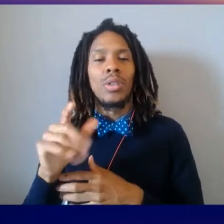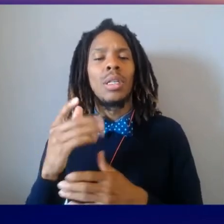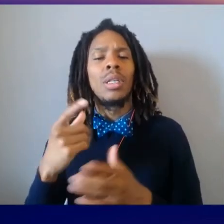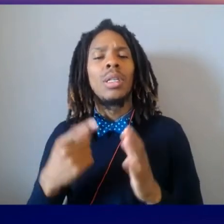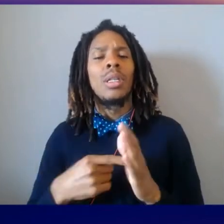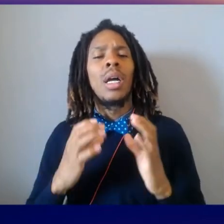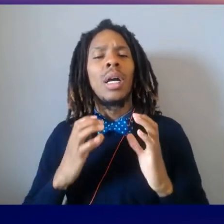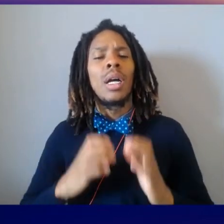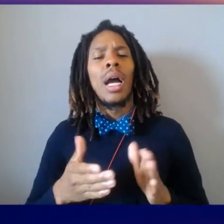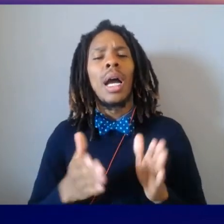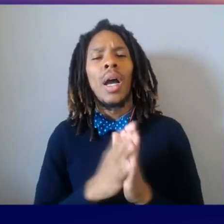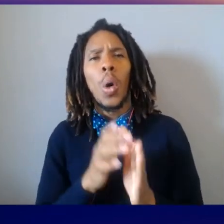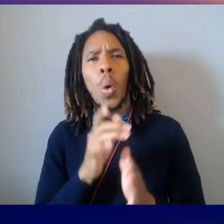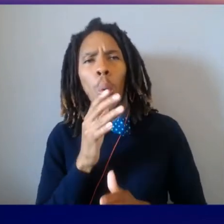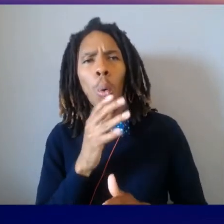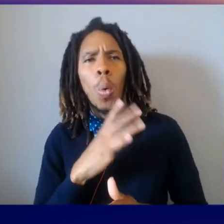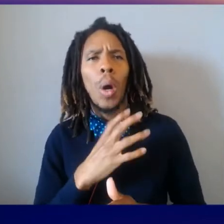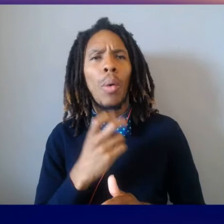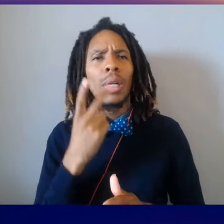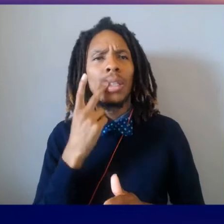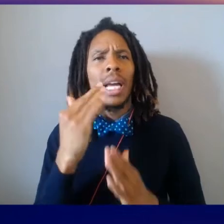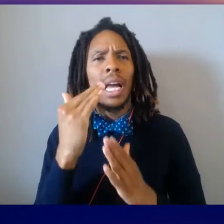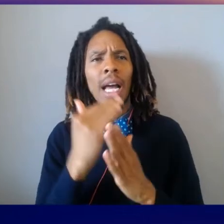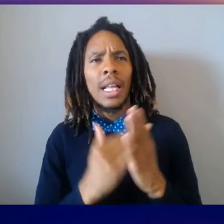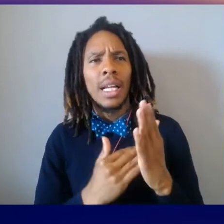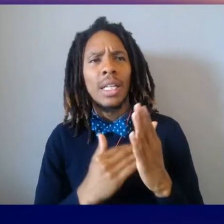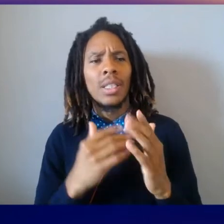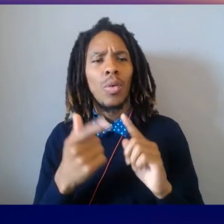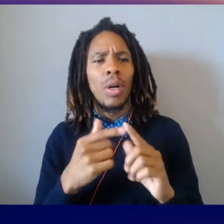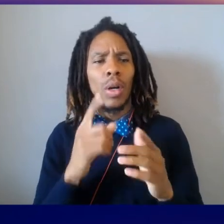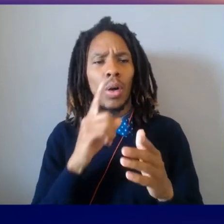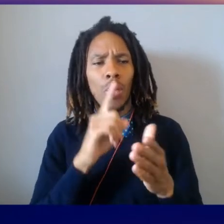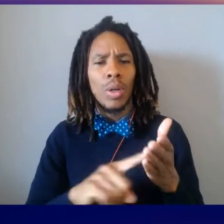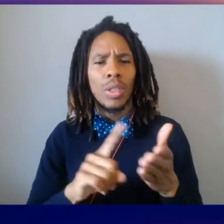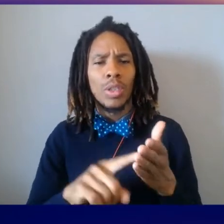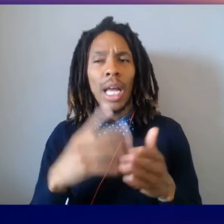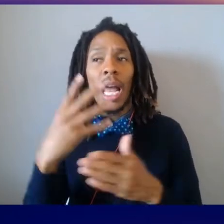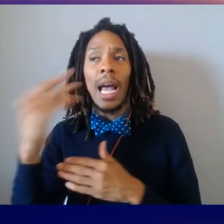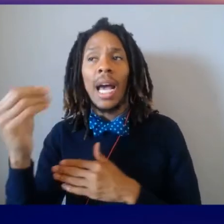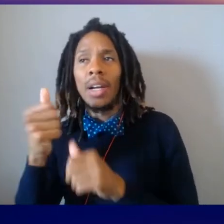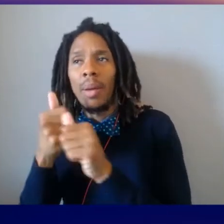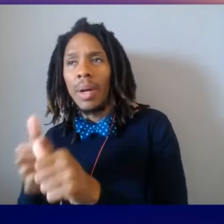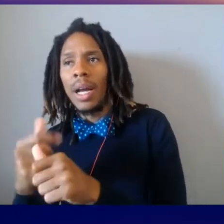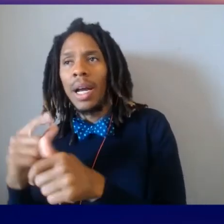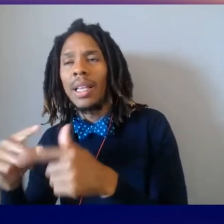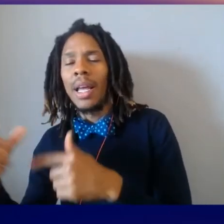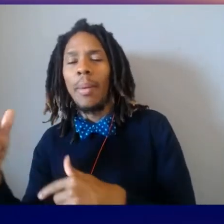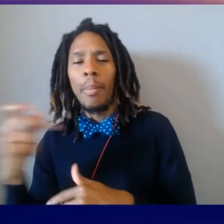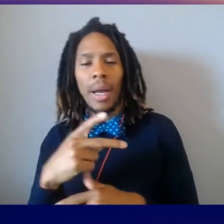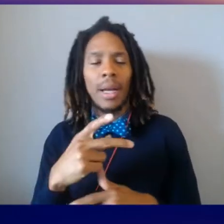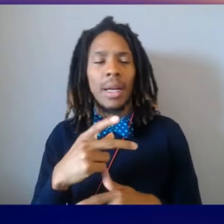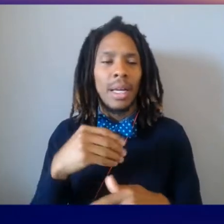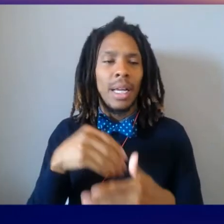of whenever a resource goes out of compliance and come back into compliance. Okay. Even an auditor can ask for that. This query that I have right here,